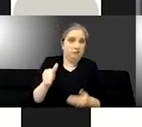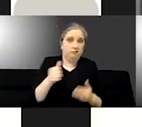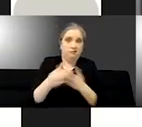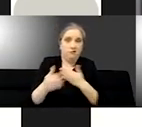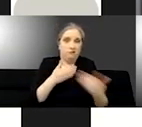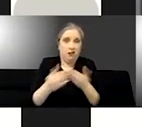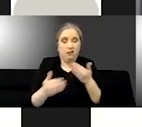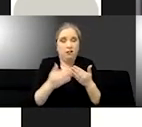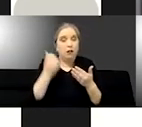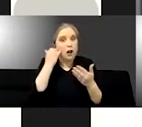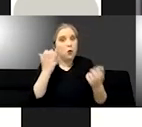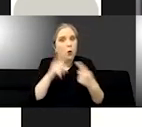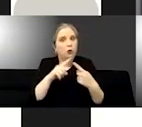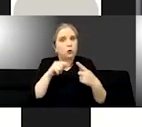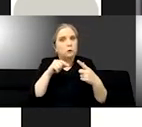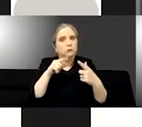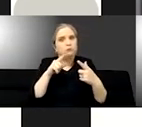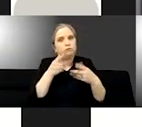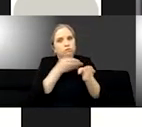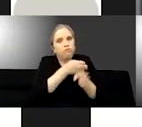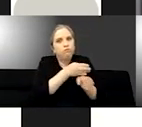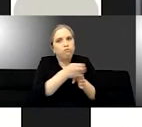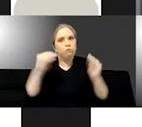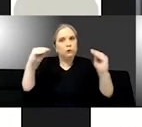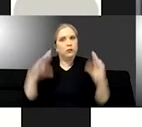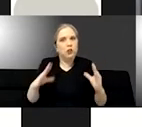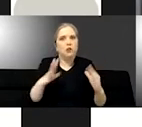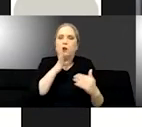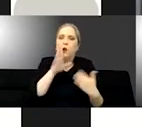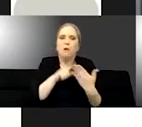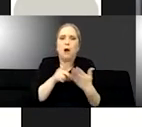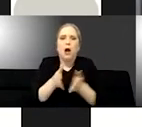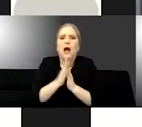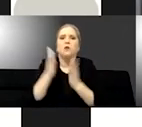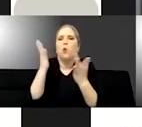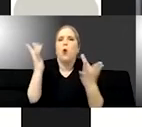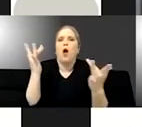So, I think, you know, if you have a disability or not, wanting to go into teaching and talking to people about why they want to go into teaching and helping people really get a good understanding of what is being taught in the classrooms today and what are the kinds of classes that they need to be taking in order to be able to be a successful teacher, so they can feel confident as an example.